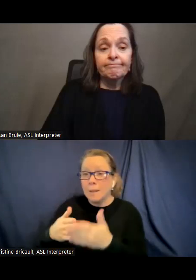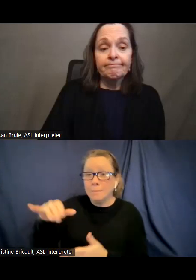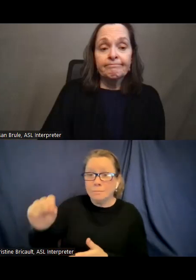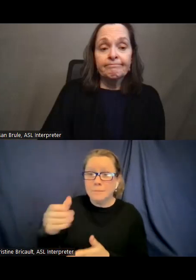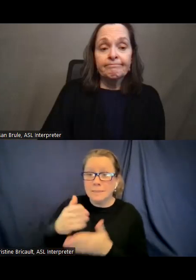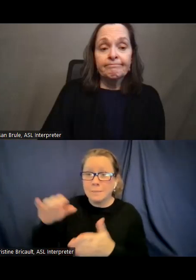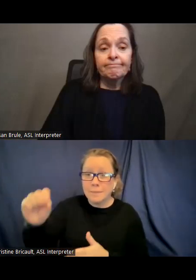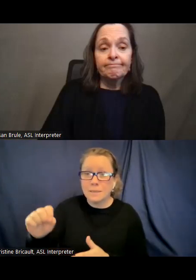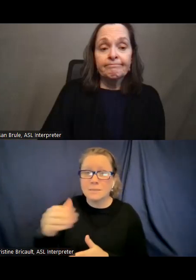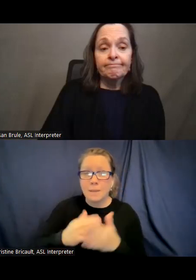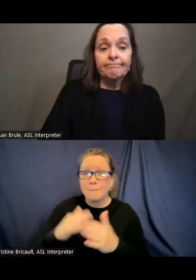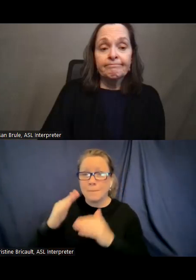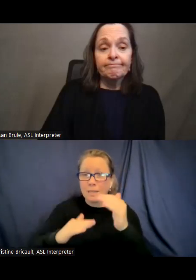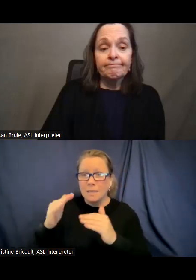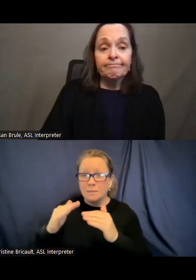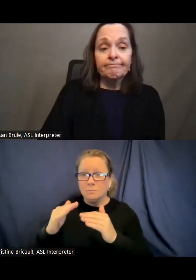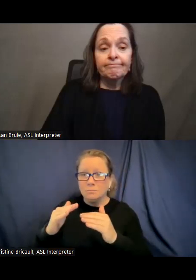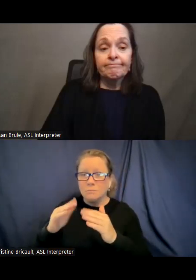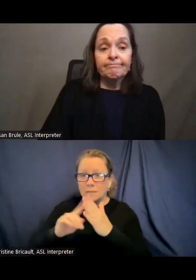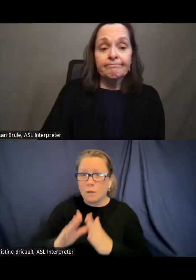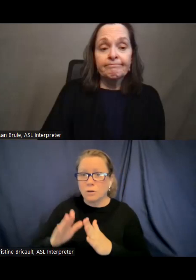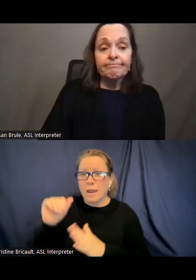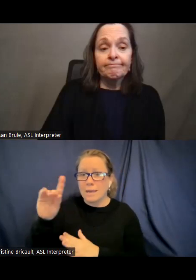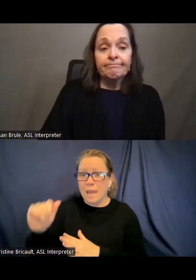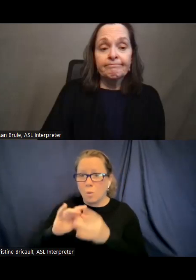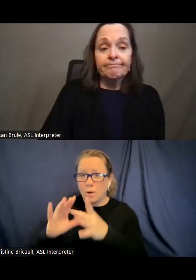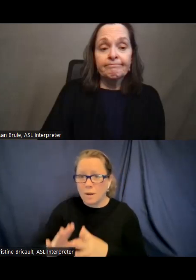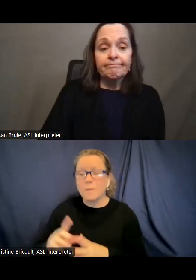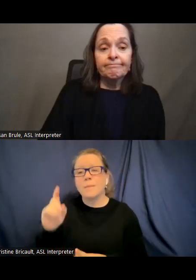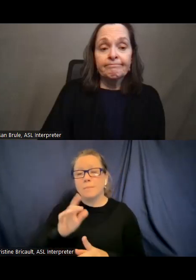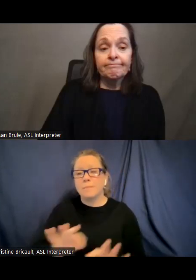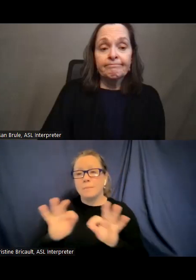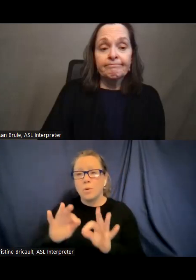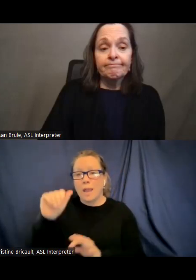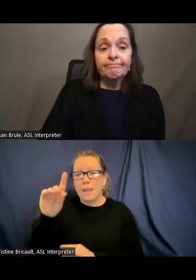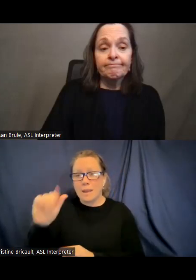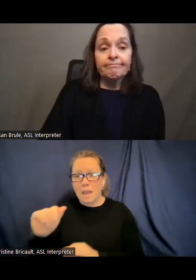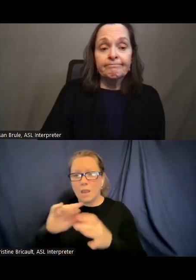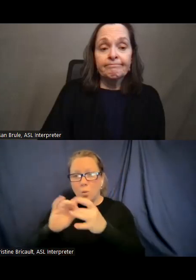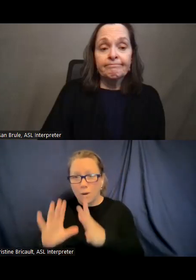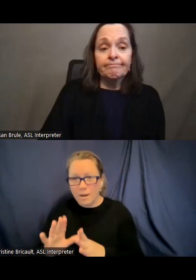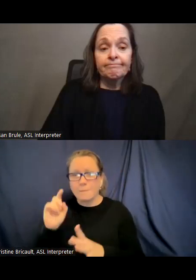You know, you need to have an ADA Coordinator that is familiar with the requirements of the ADA, and has the